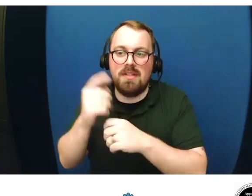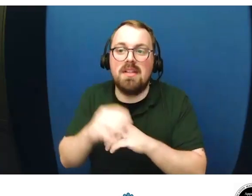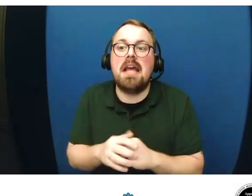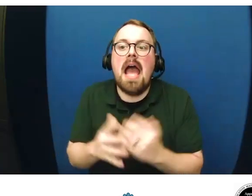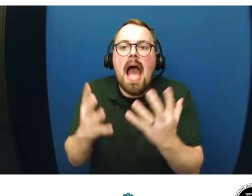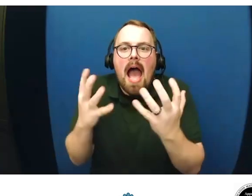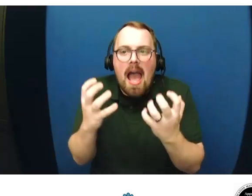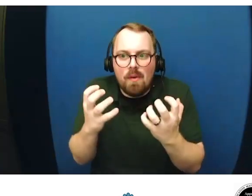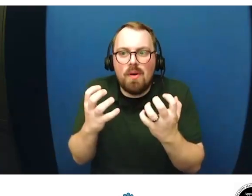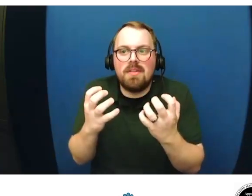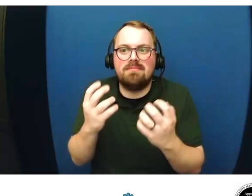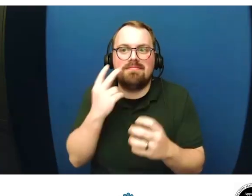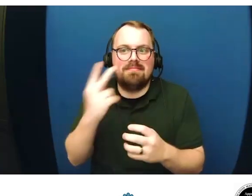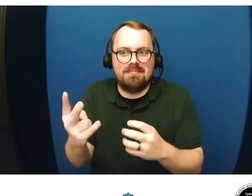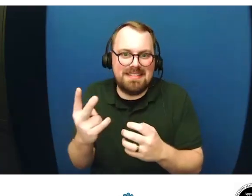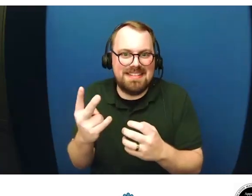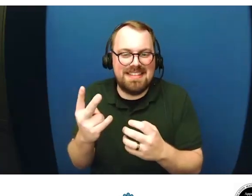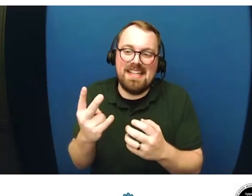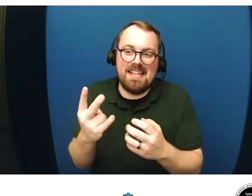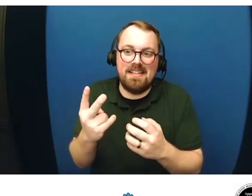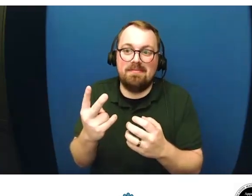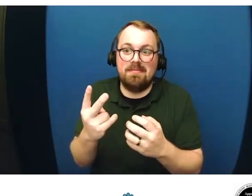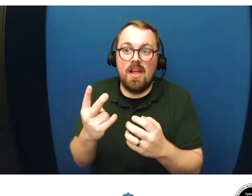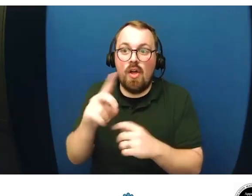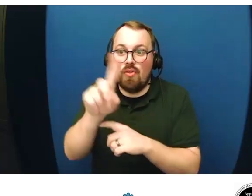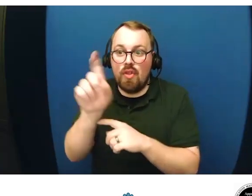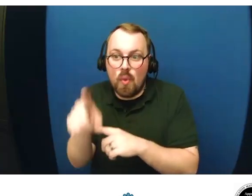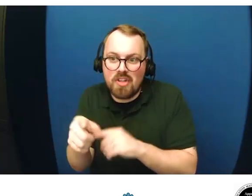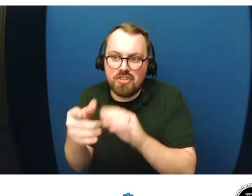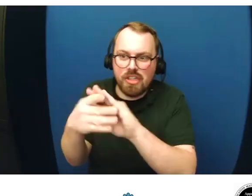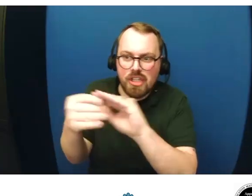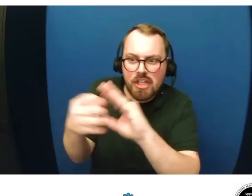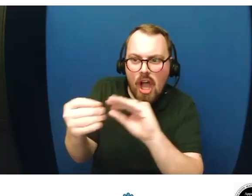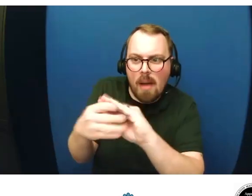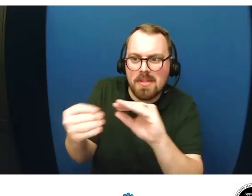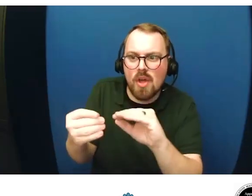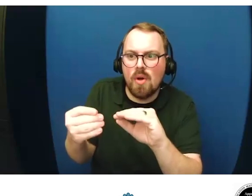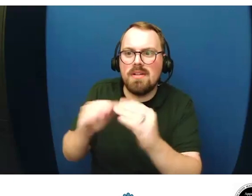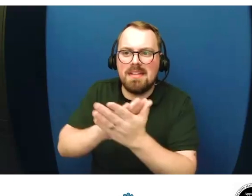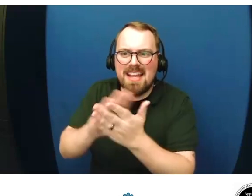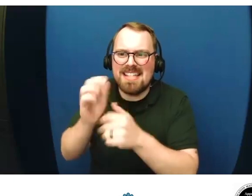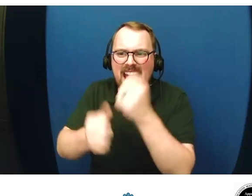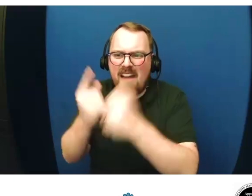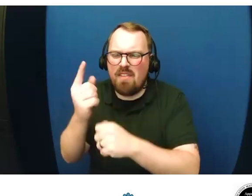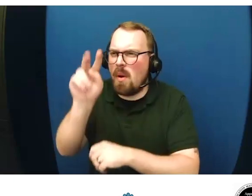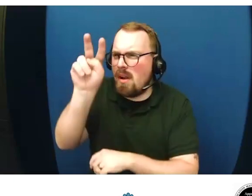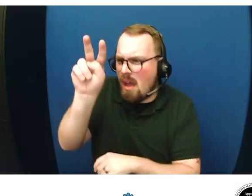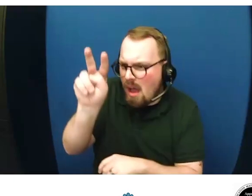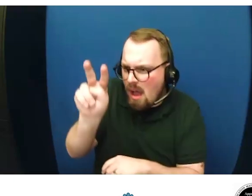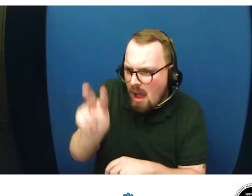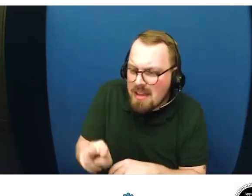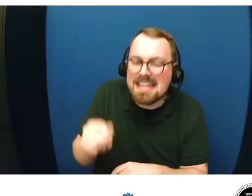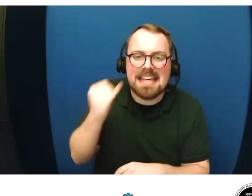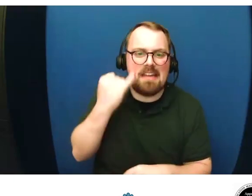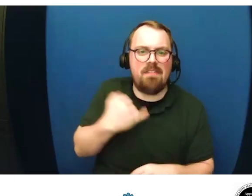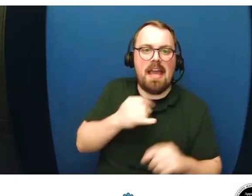Because I want everybody to be able to see the questions and comments you put in. So we're all on the same page when we address different questions and